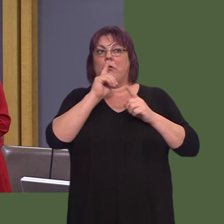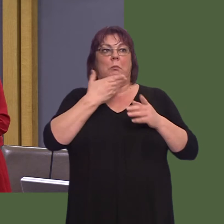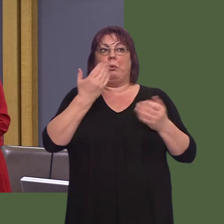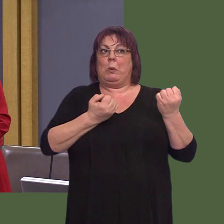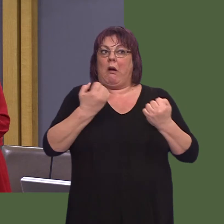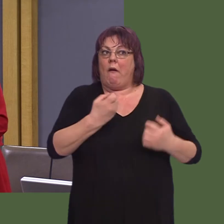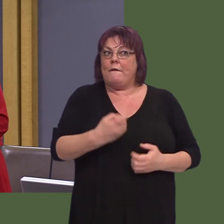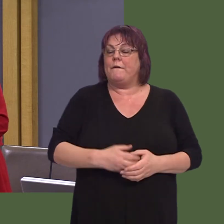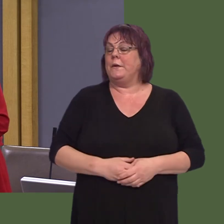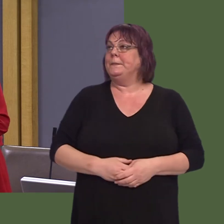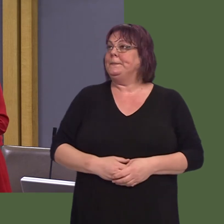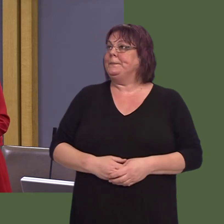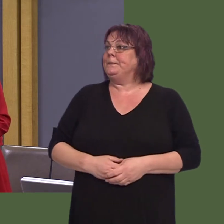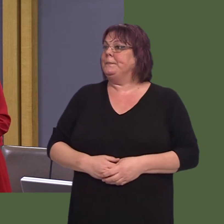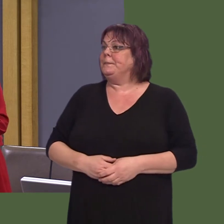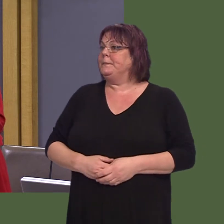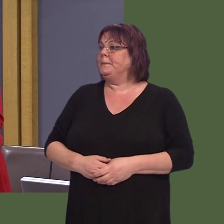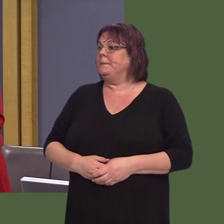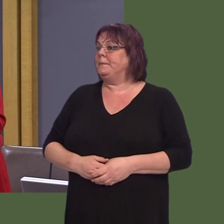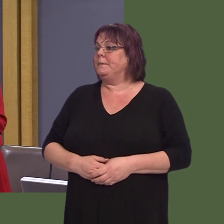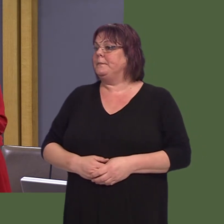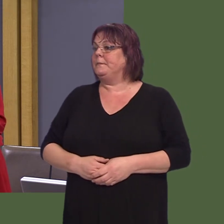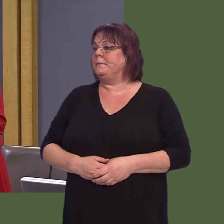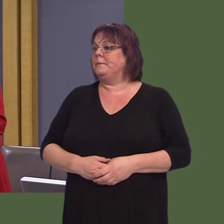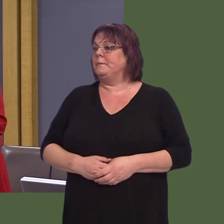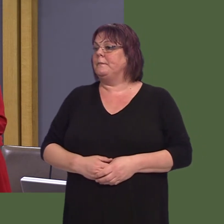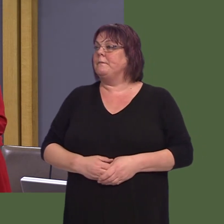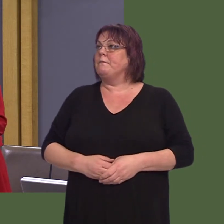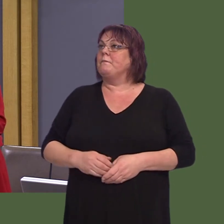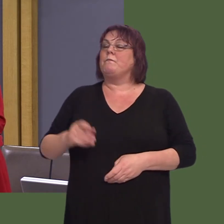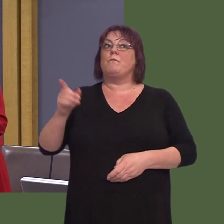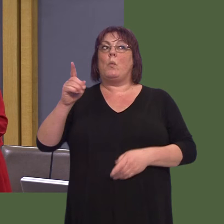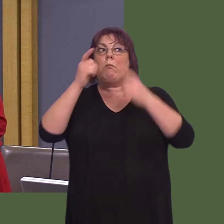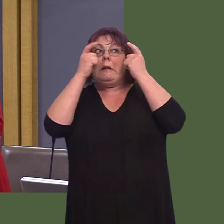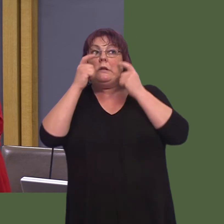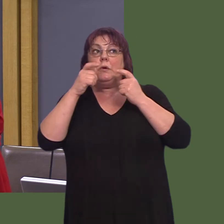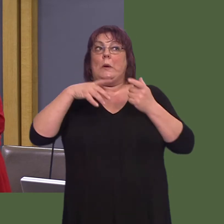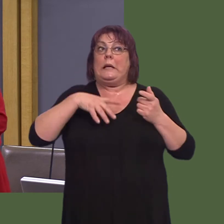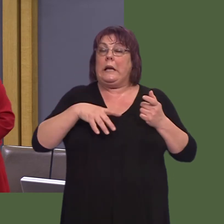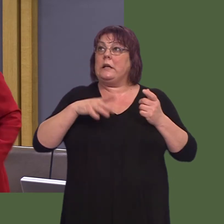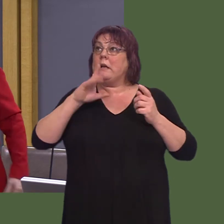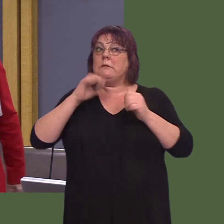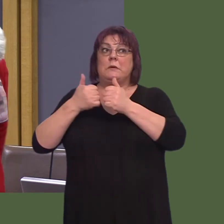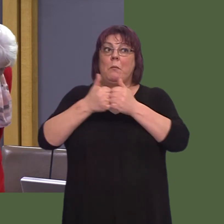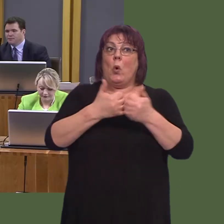have a car, and what model of delivery we need and what legislation we might need.